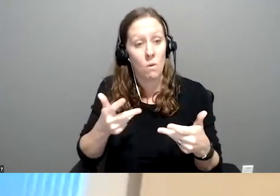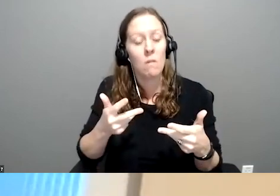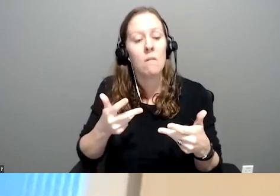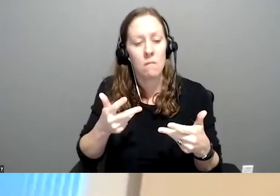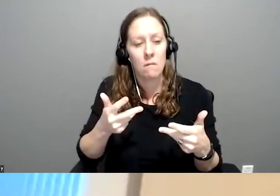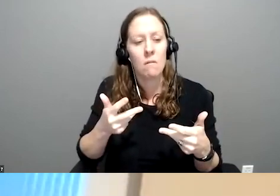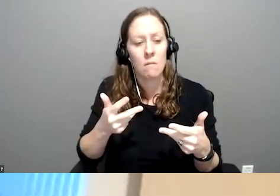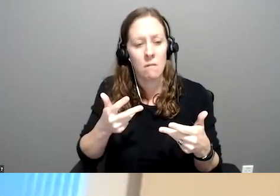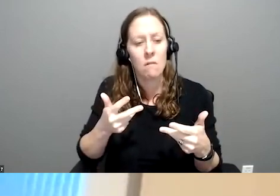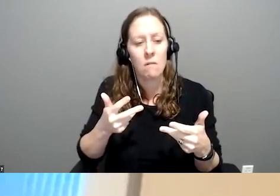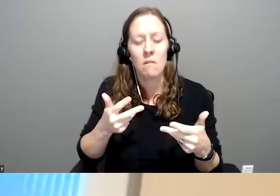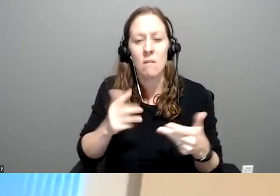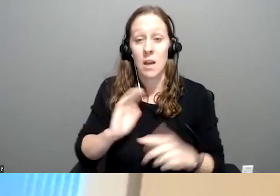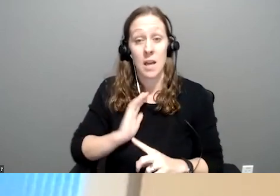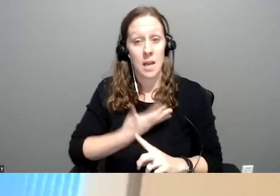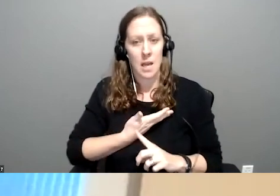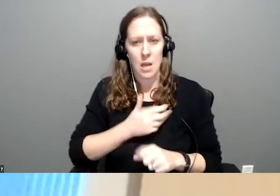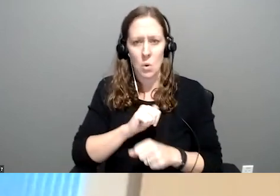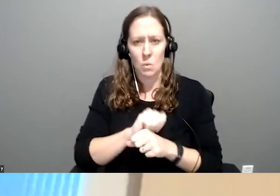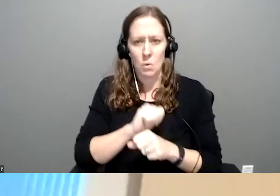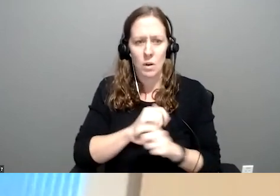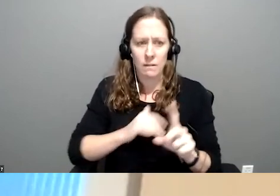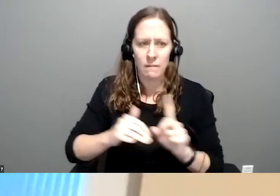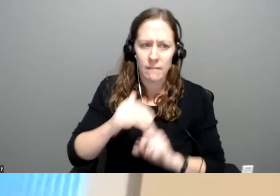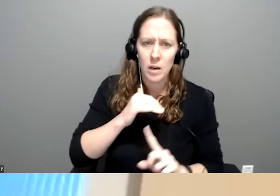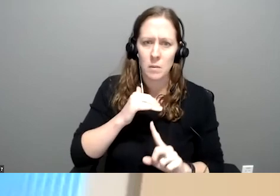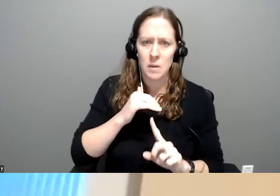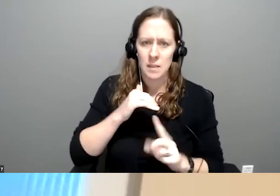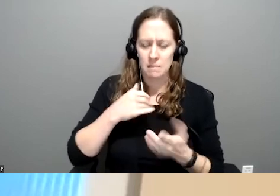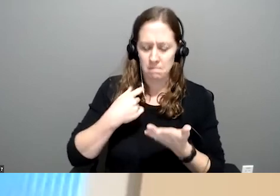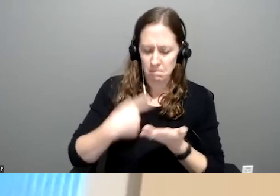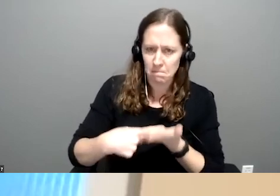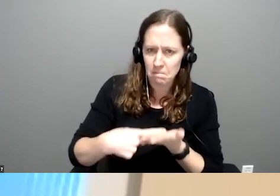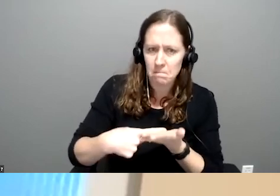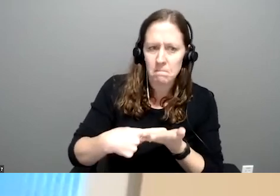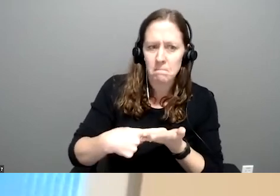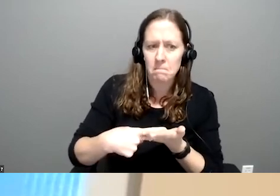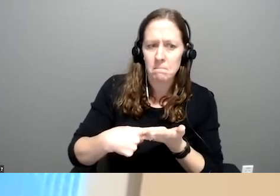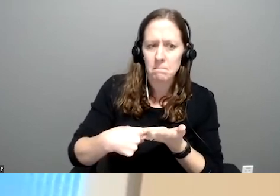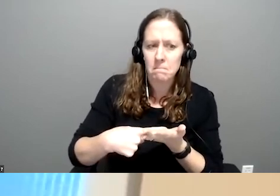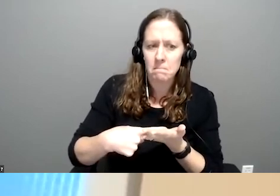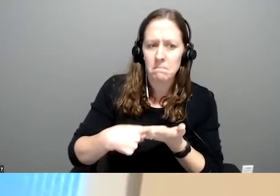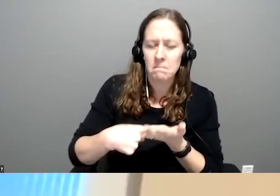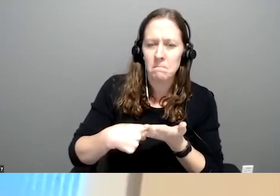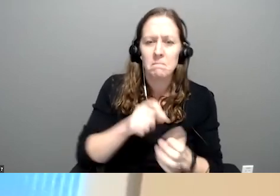to discuss our work environment and to ensure that these issues are better ingrained in